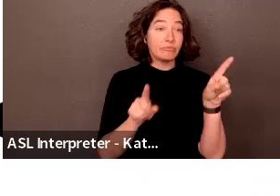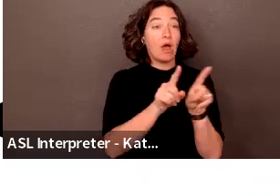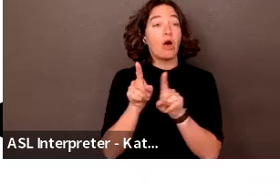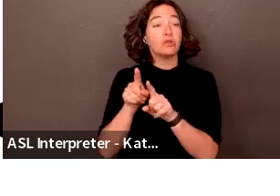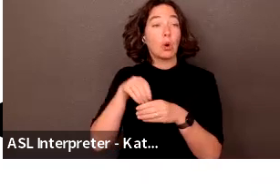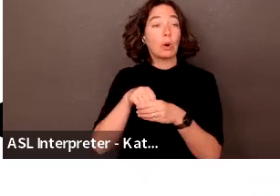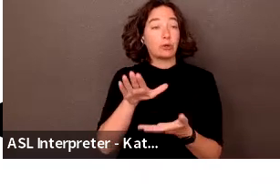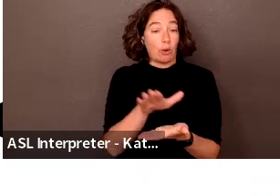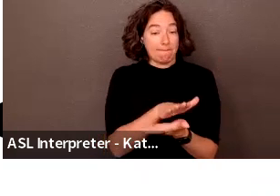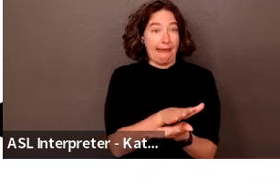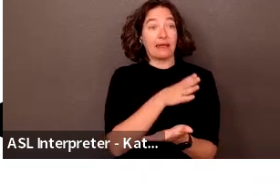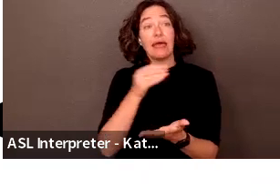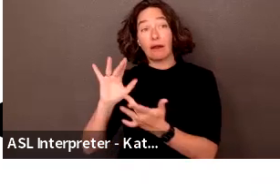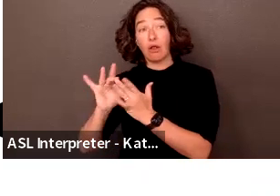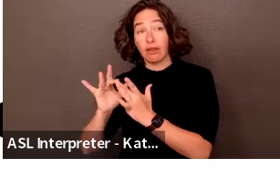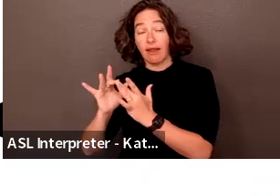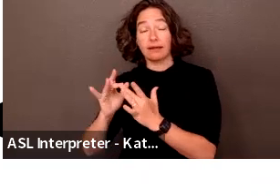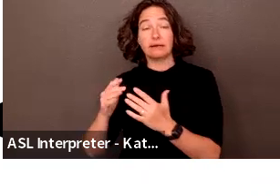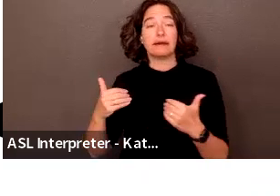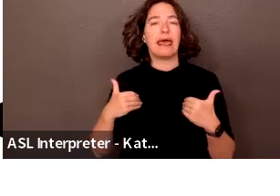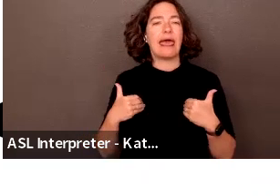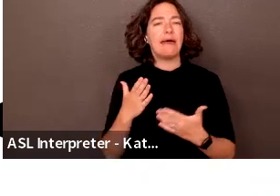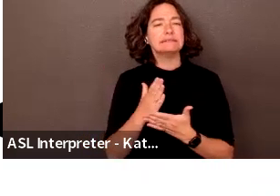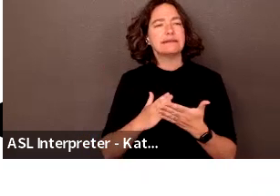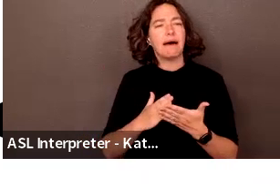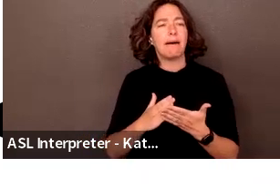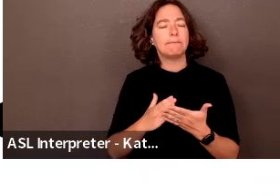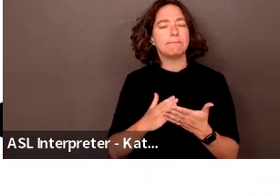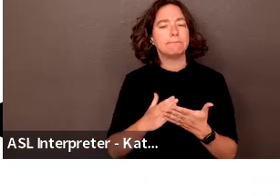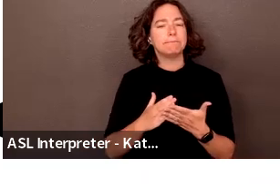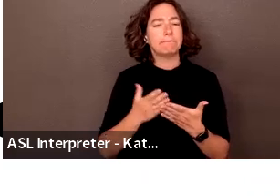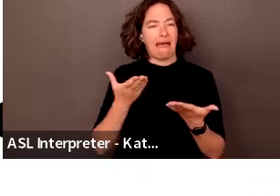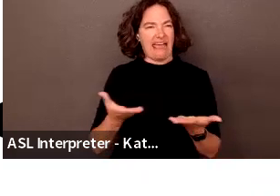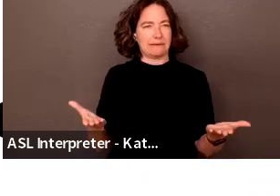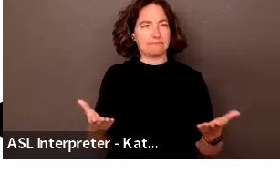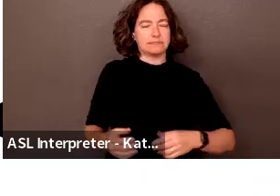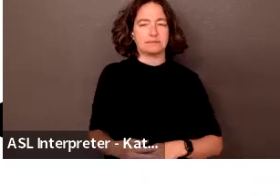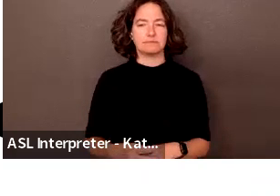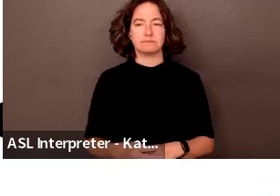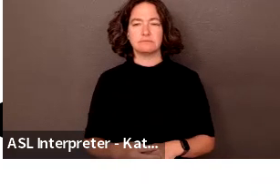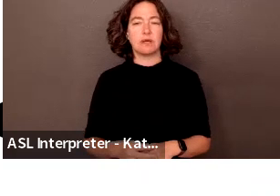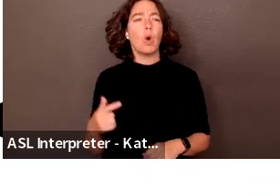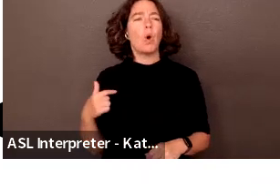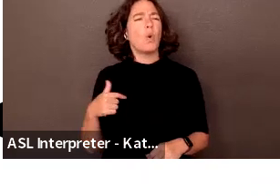somebody who didn't learn how to read until fourth grade, I'm making sure I'm